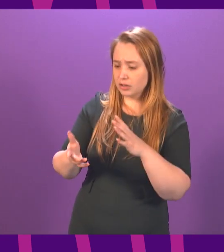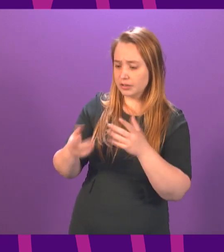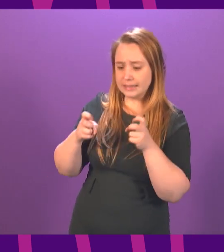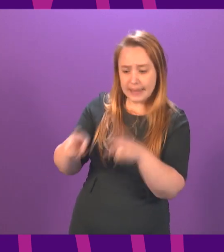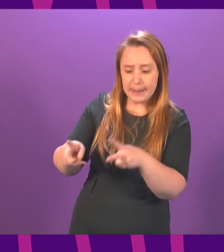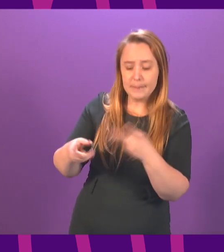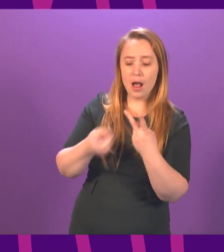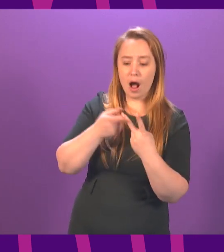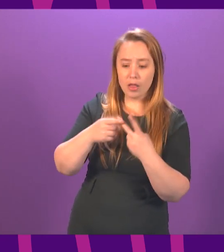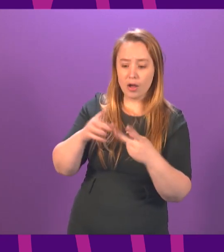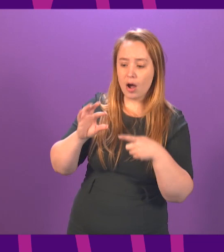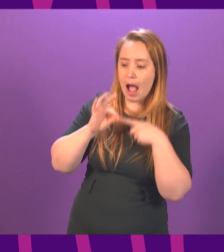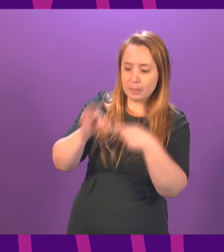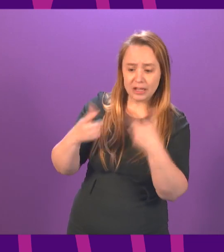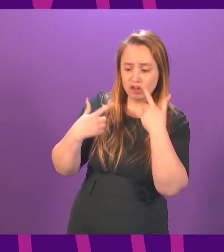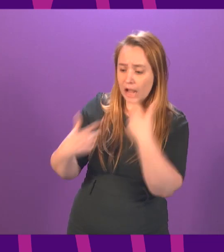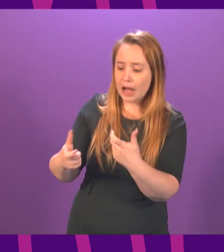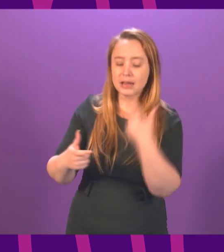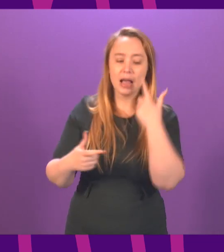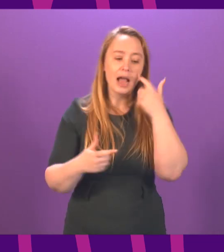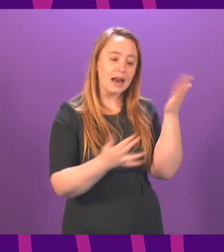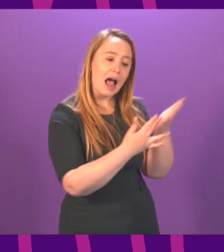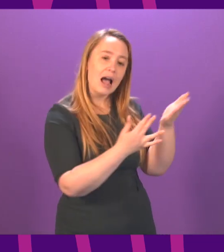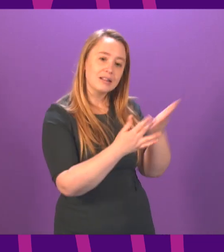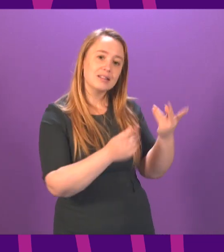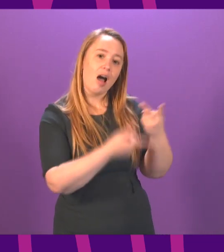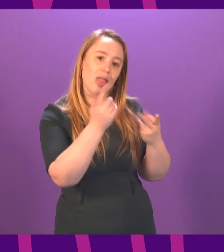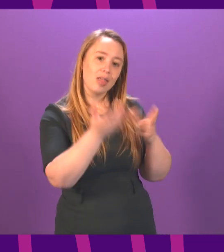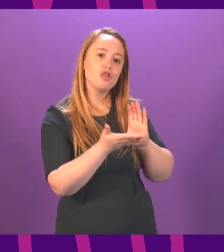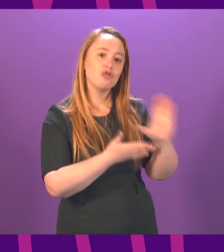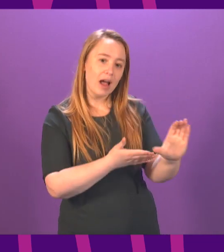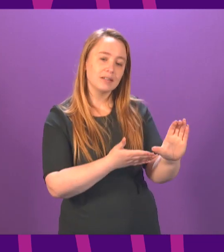have access to funding. I think that some of the businesses that Pauline McNeill talks about fall